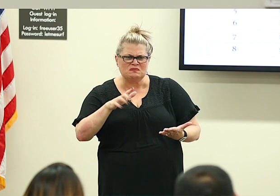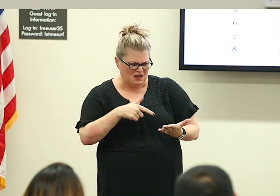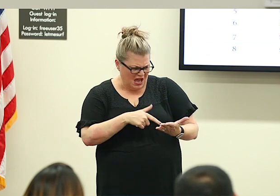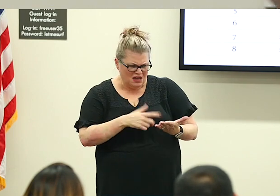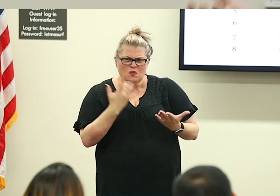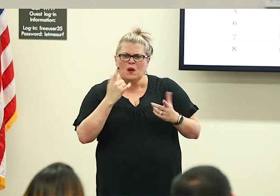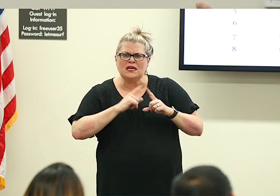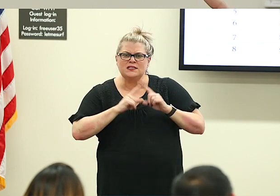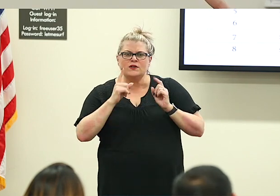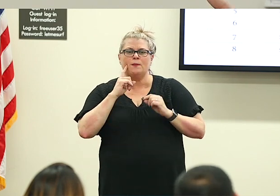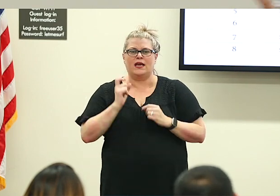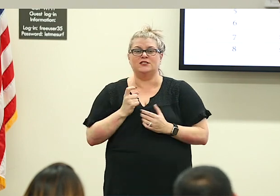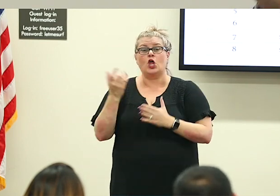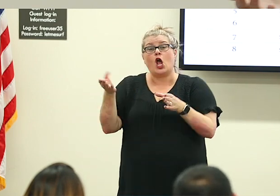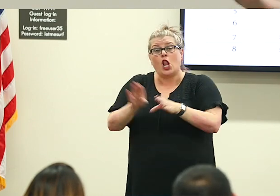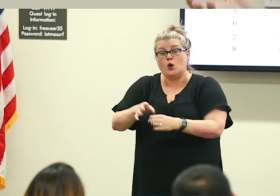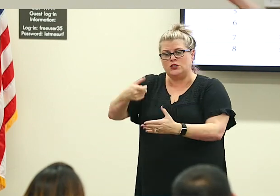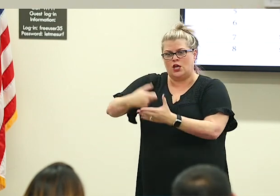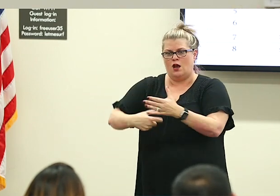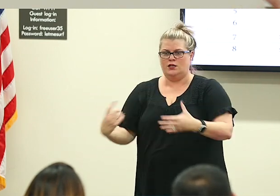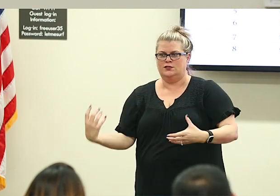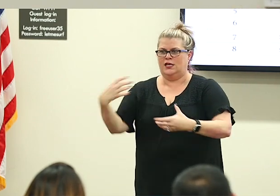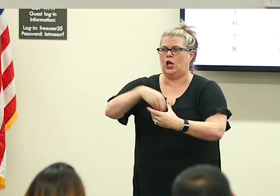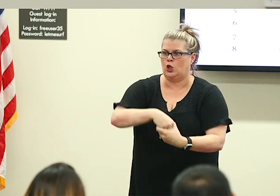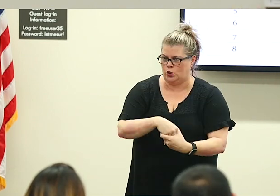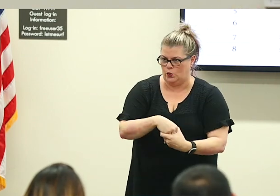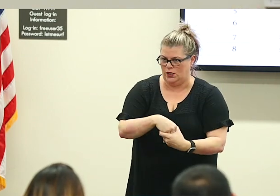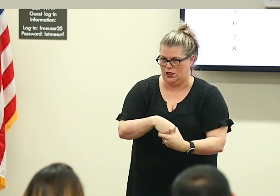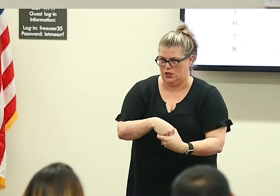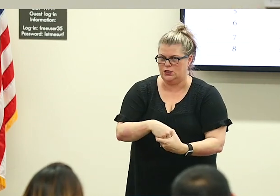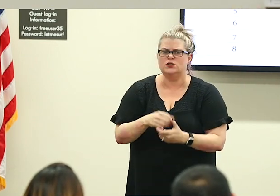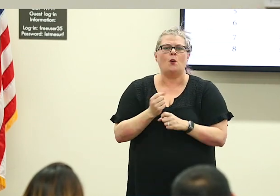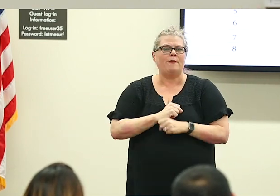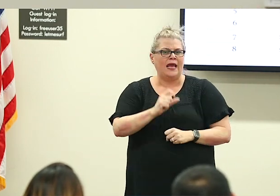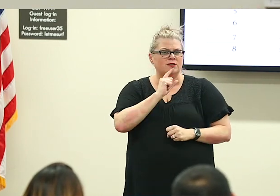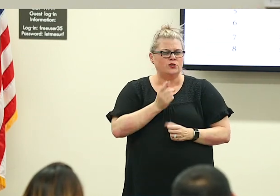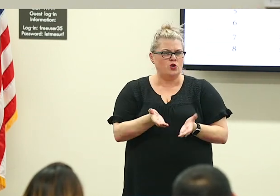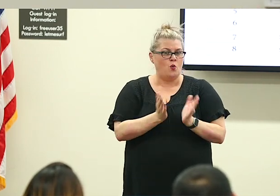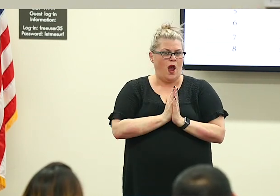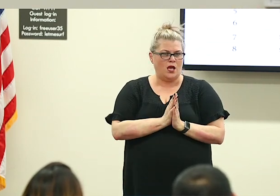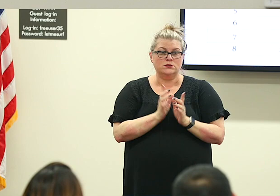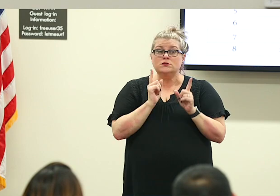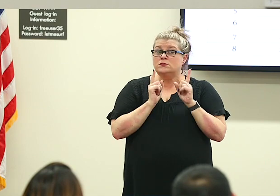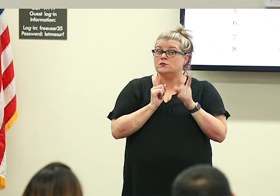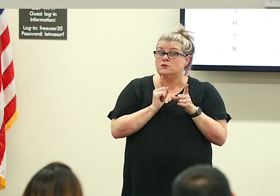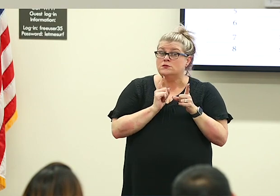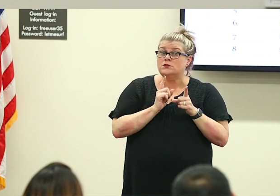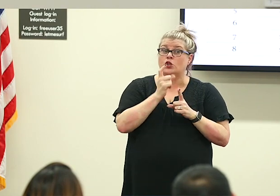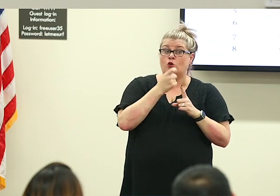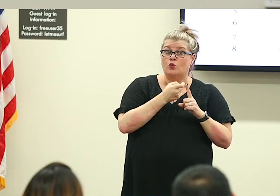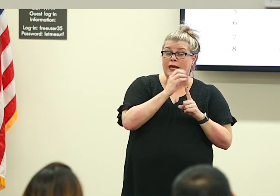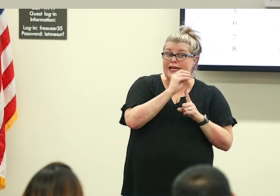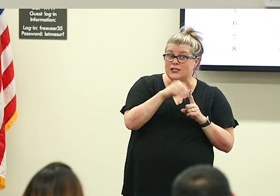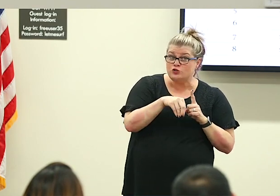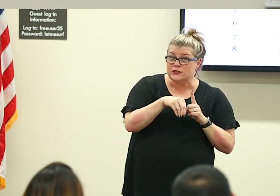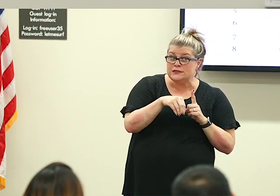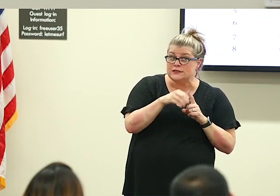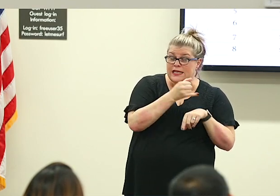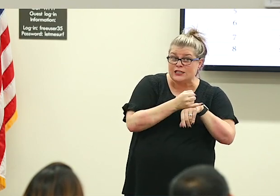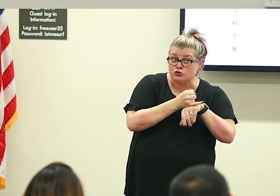That's the closing costs that their factoring into that rate. So be sure to ask the difference between the rate and the APR. The bank, First Republic,